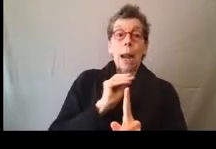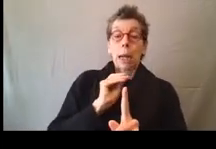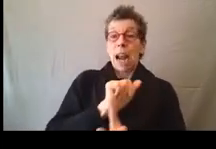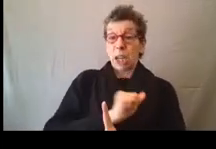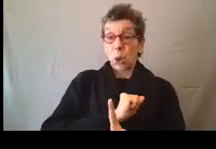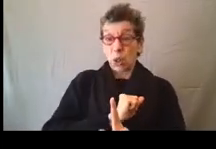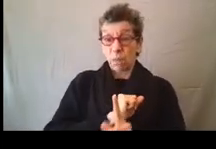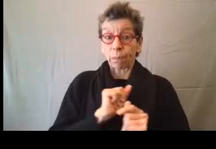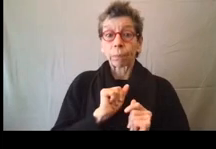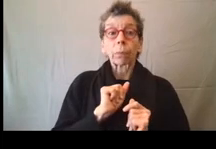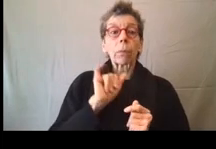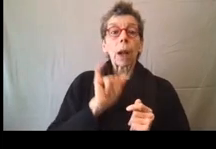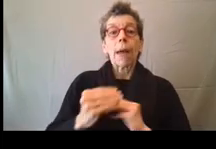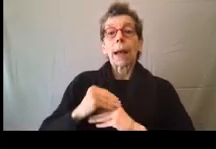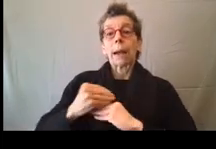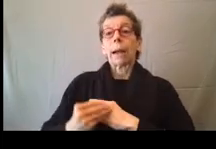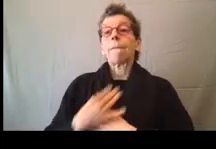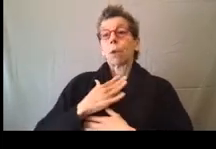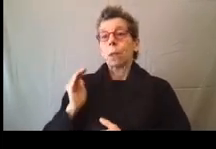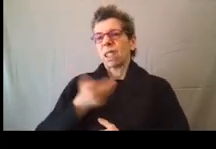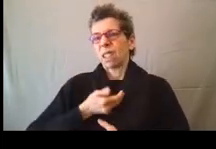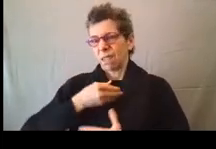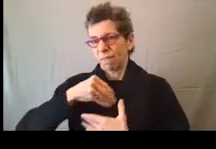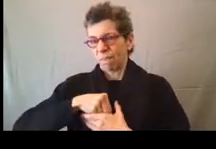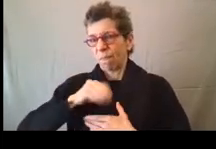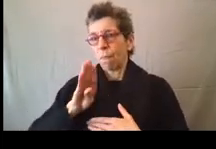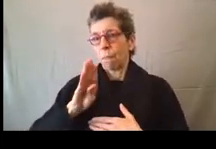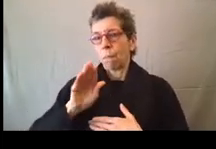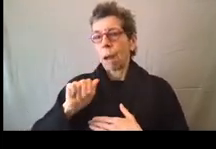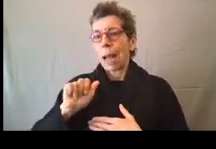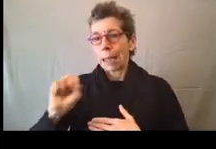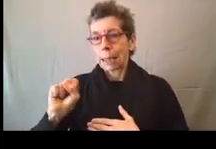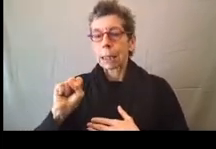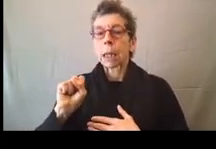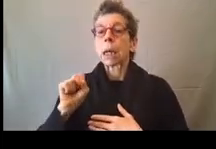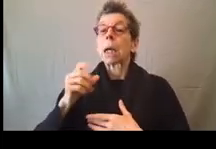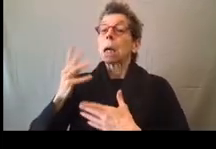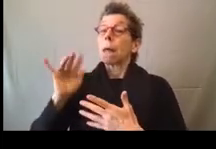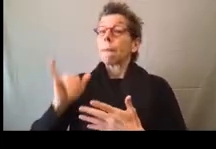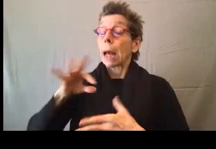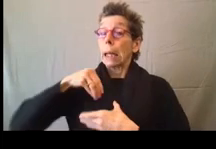which in turn influences bias. Second, we define implicit bias and understand its impact